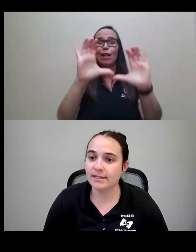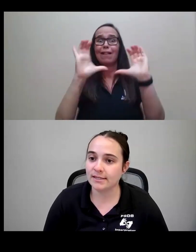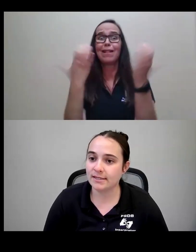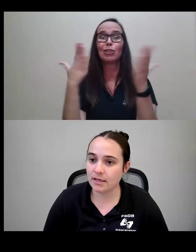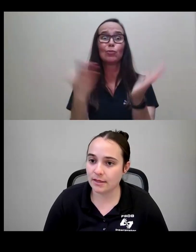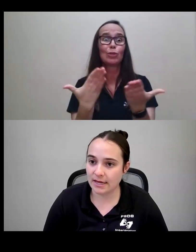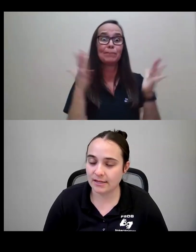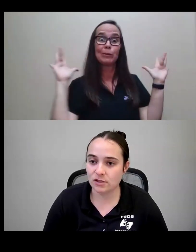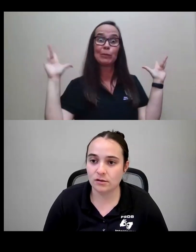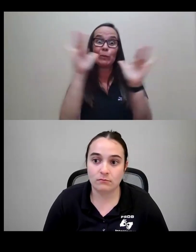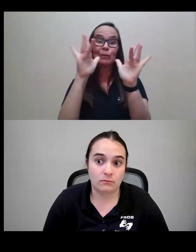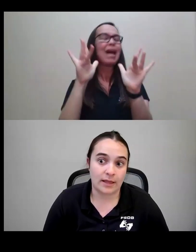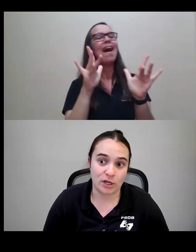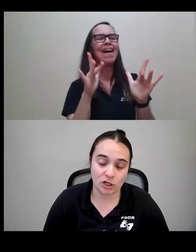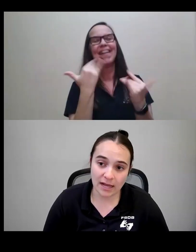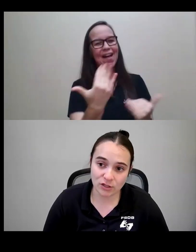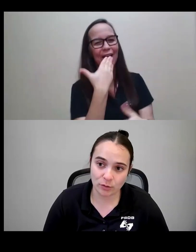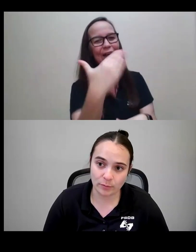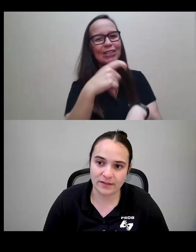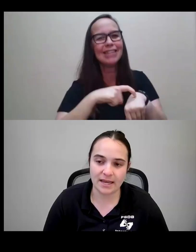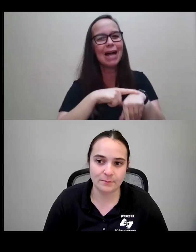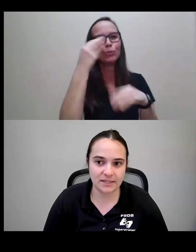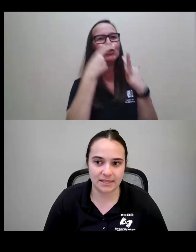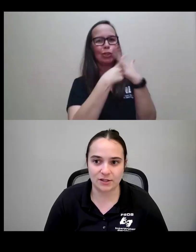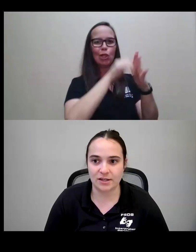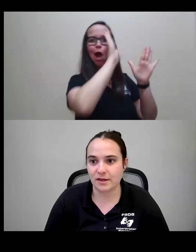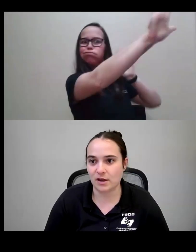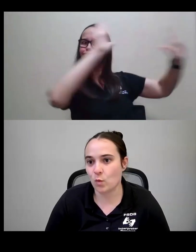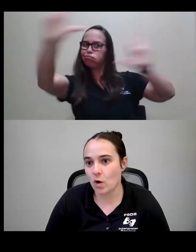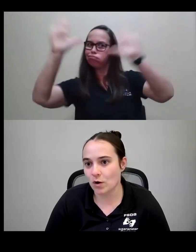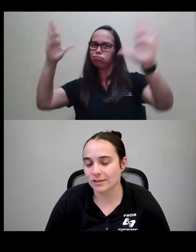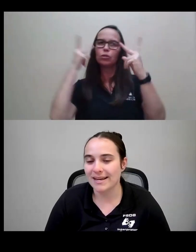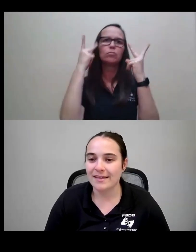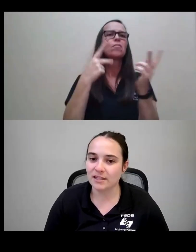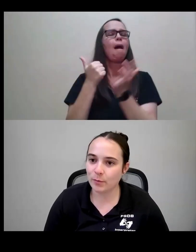we need to see things like your classroom. If it's empty, there's nothing on the walls.